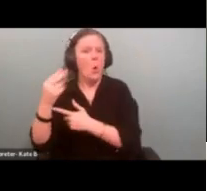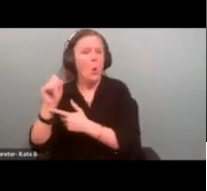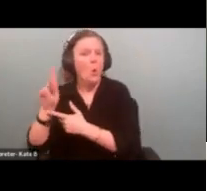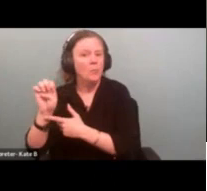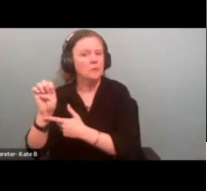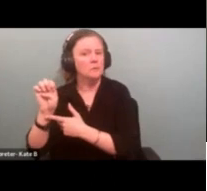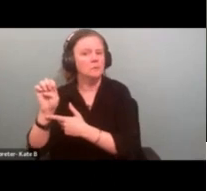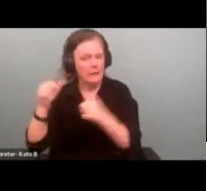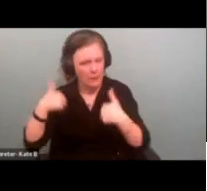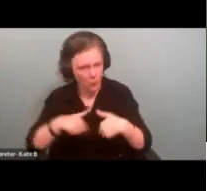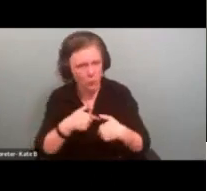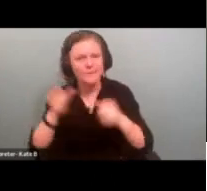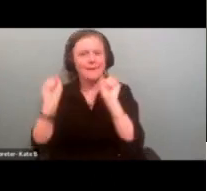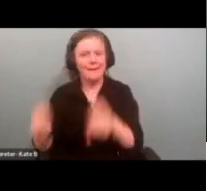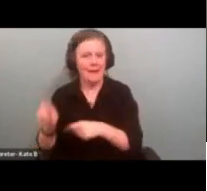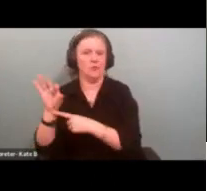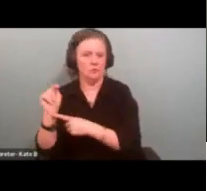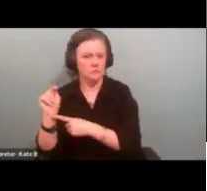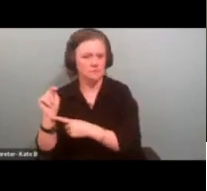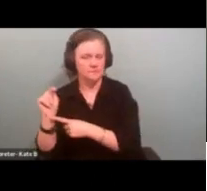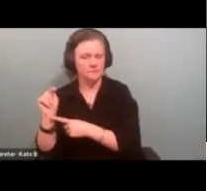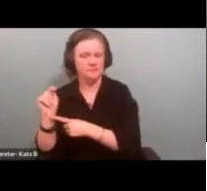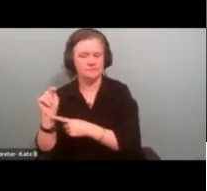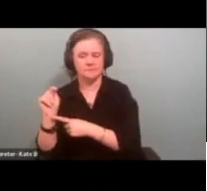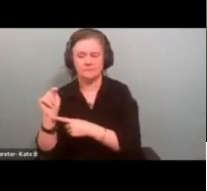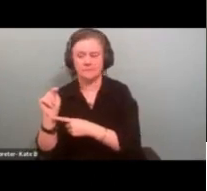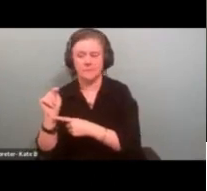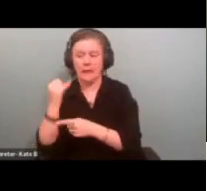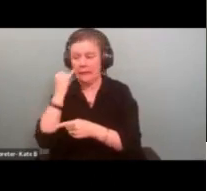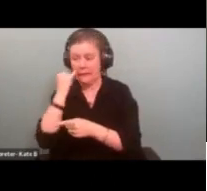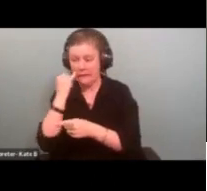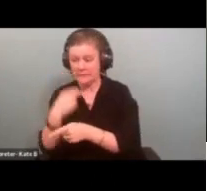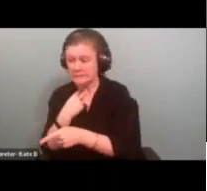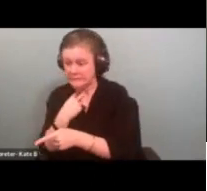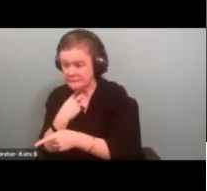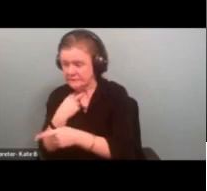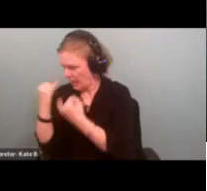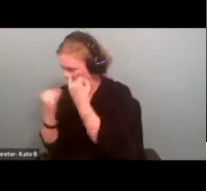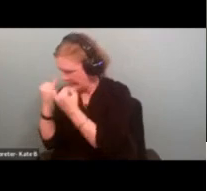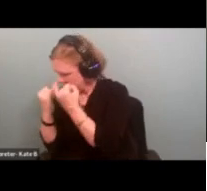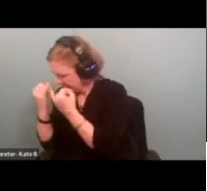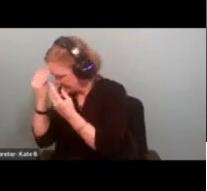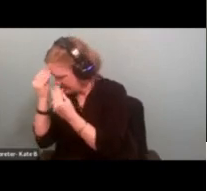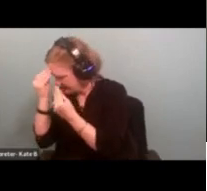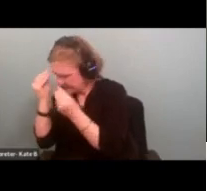own capability to brainstorm and have new actions in response to